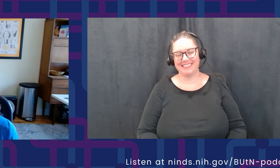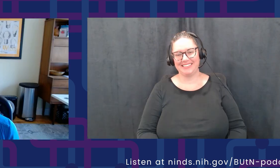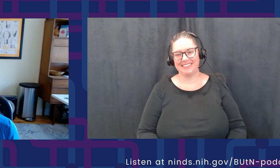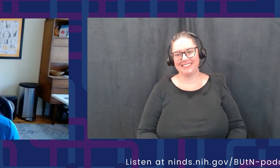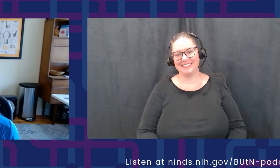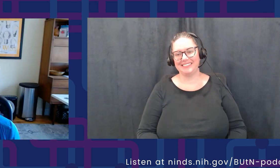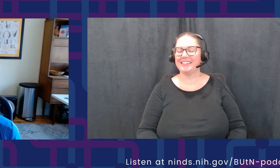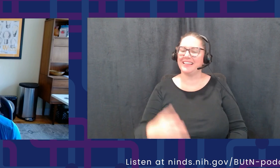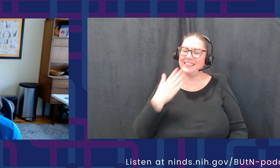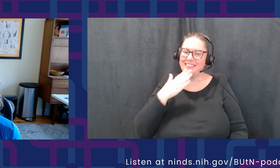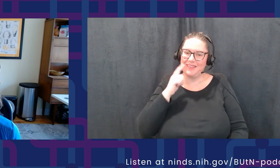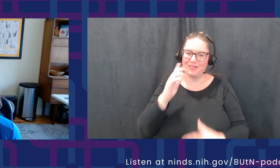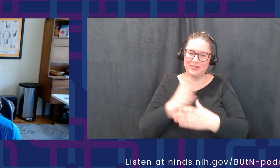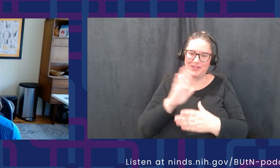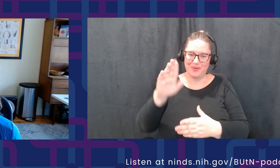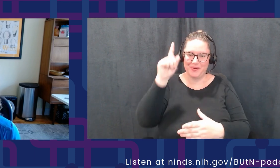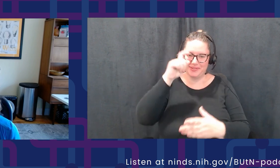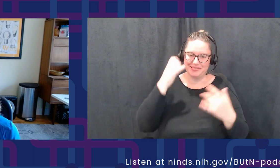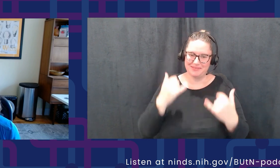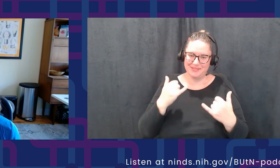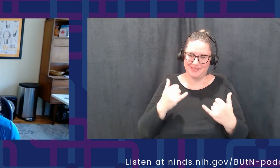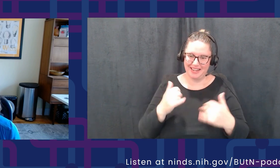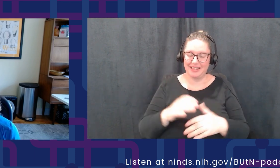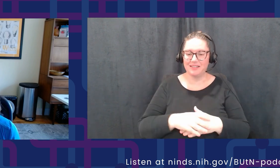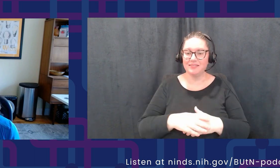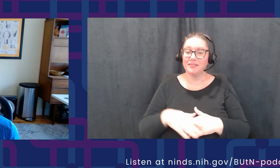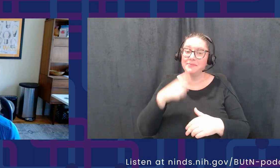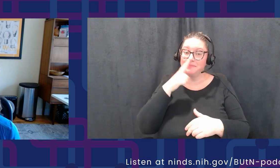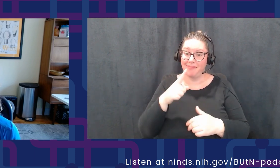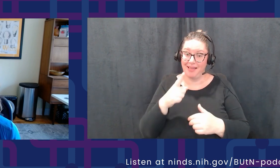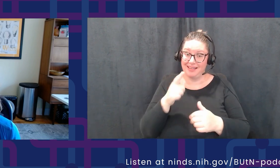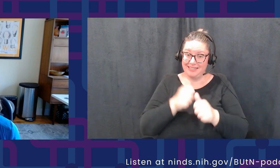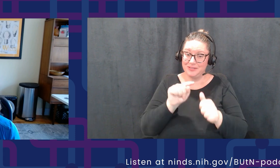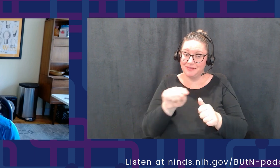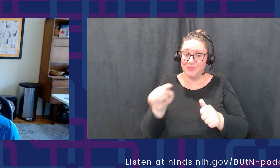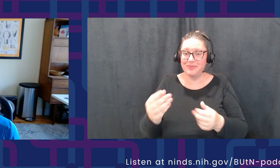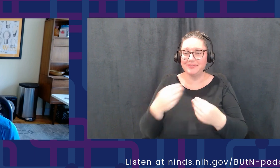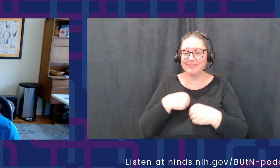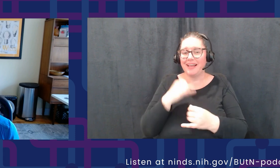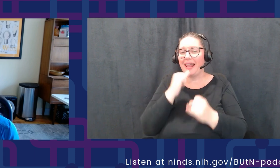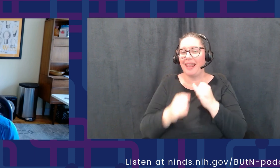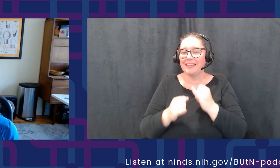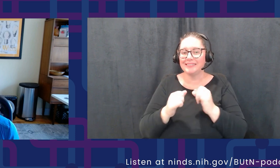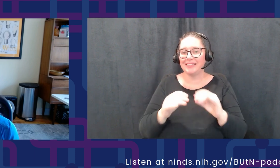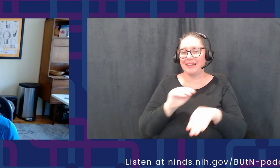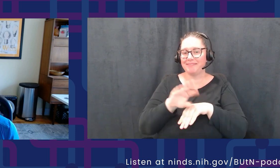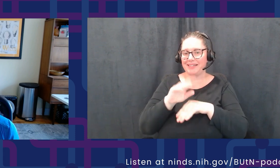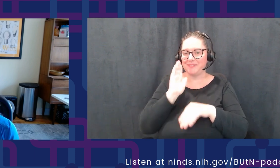Lauren Ullrich: Thank you all for sharing your wisdom today. Can I ask each of you for one last piece of parting advice for our audience?